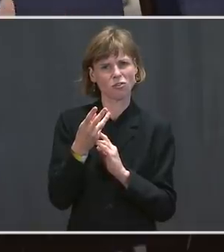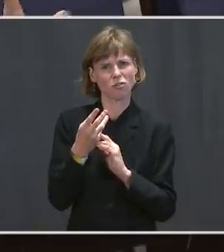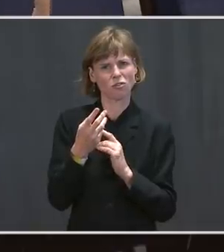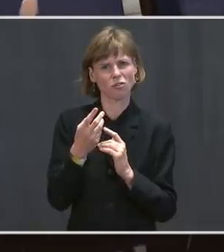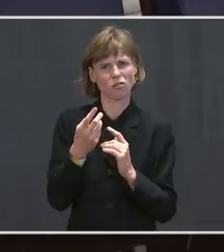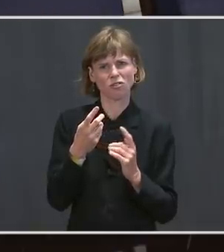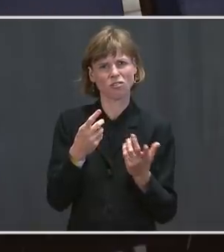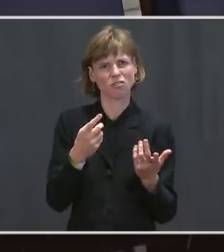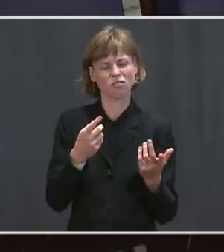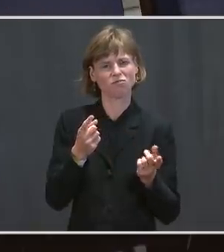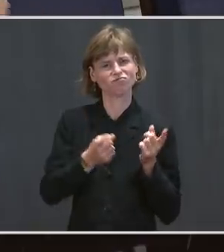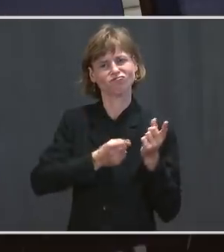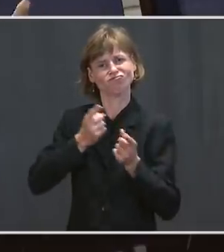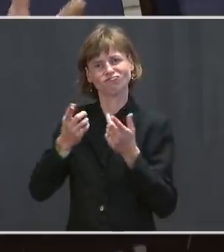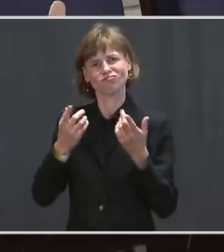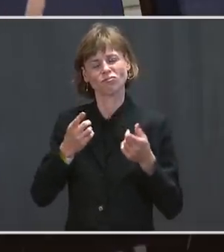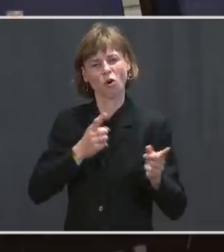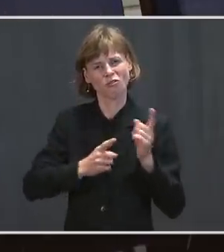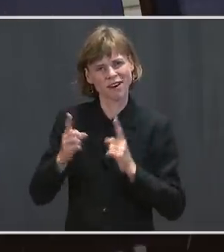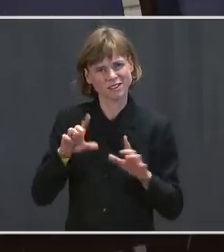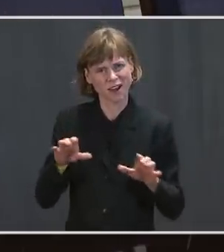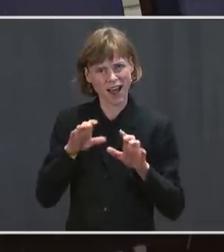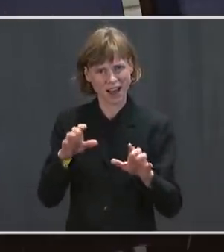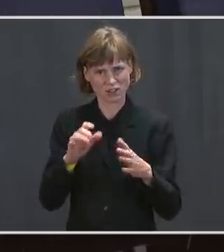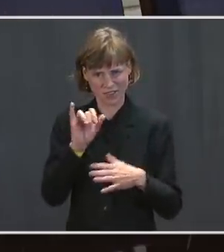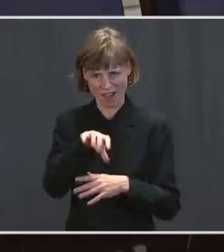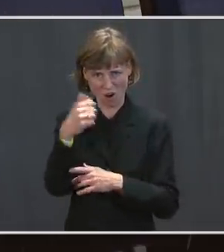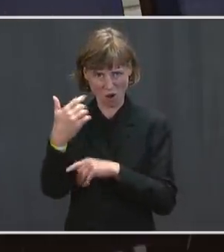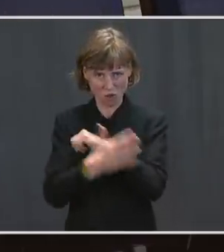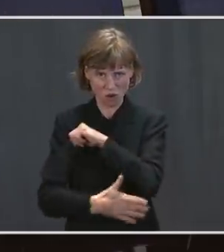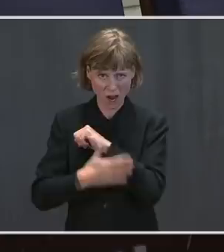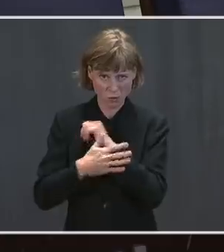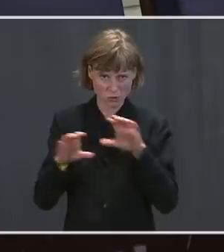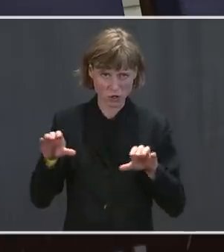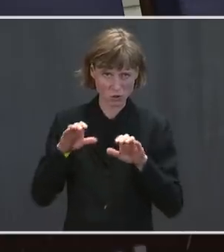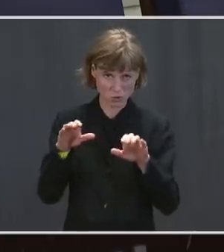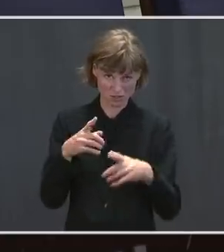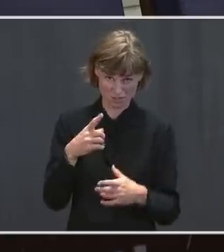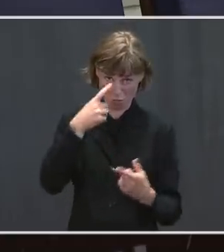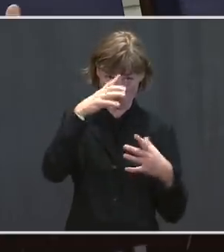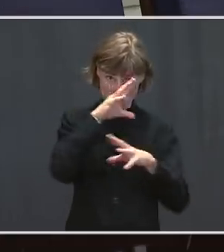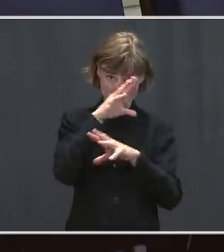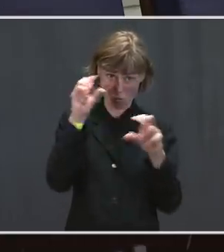whether it's Russia or China or other countries. Does President Biden feel a responsibility